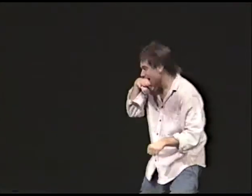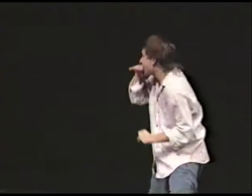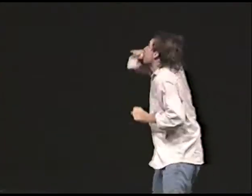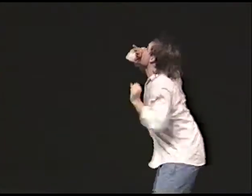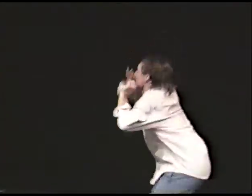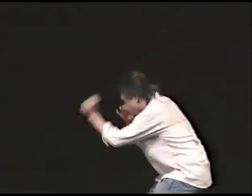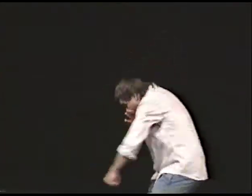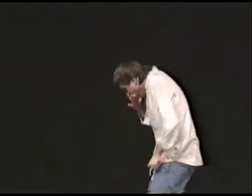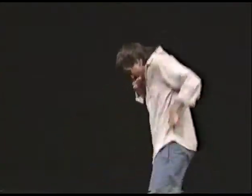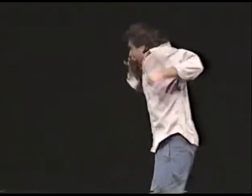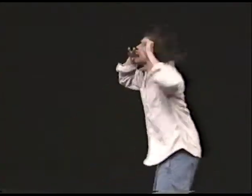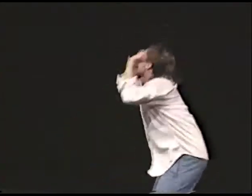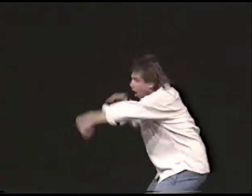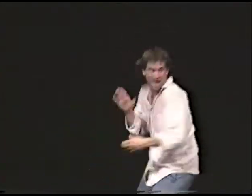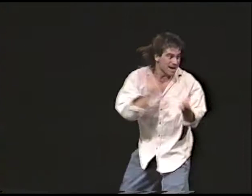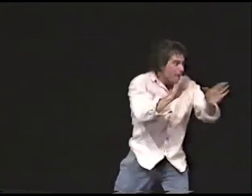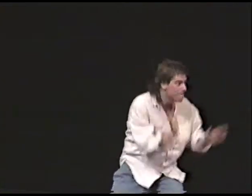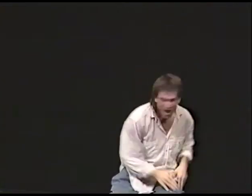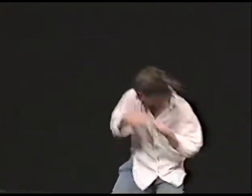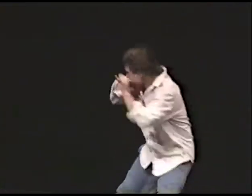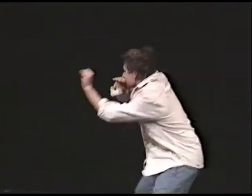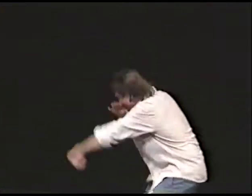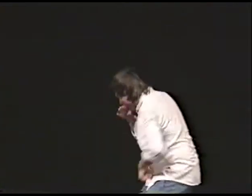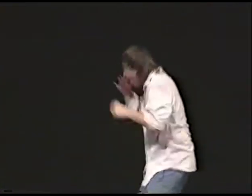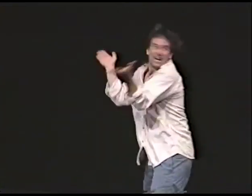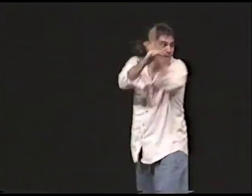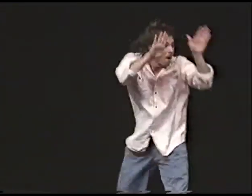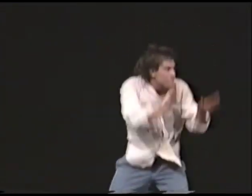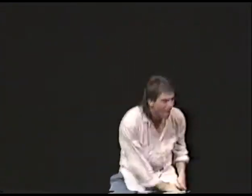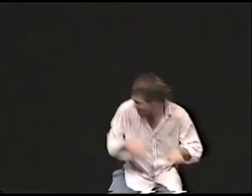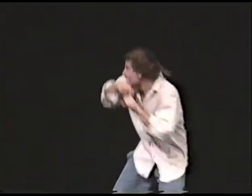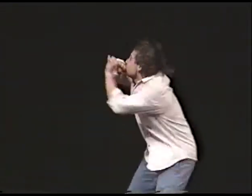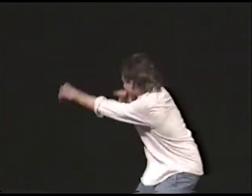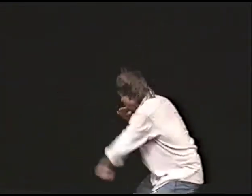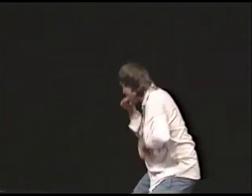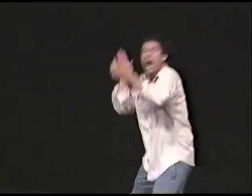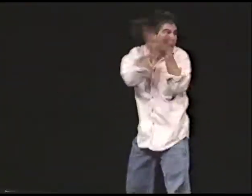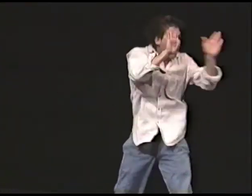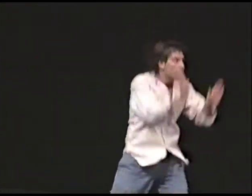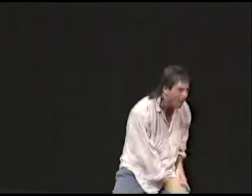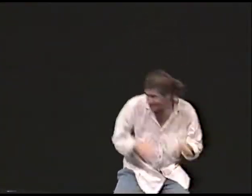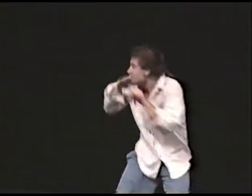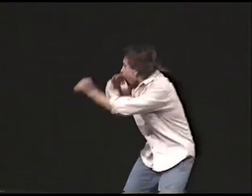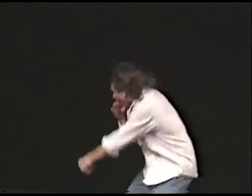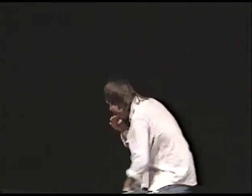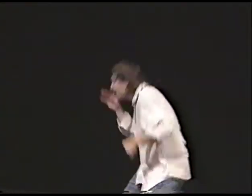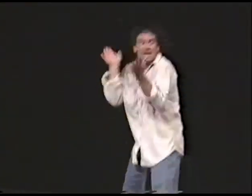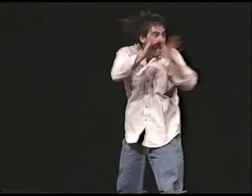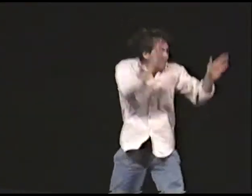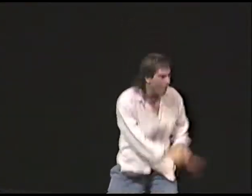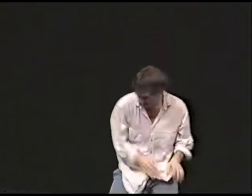Get it, Charlie! Come on! Come on, Charlie! Come on! Come on, Charlie! Come on! Come on! .